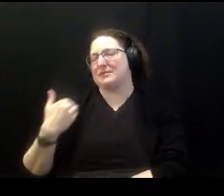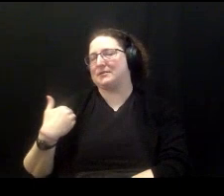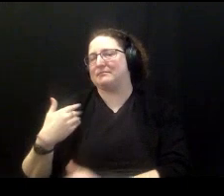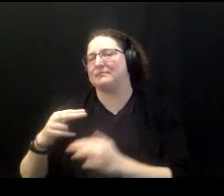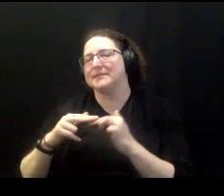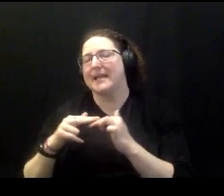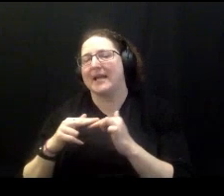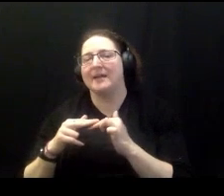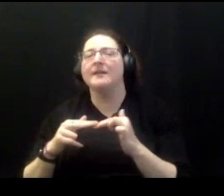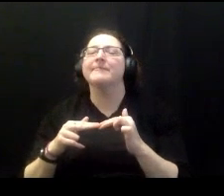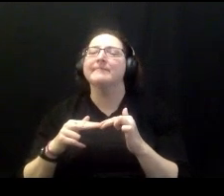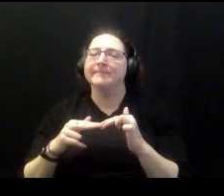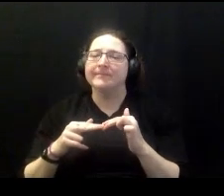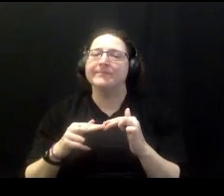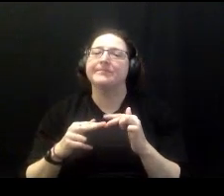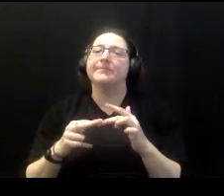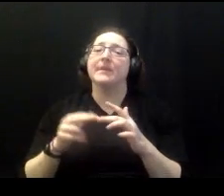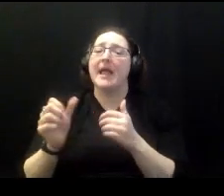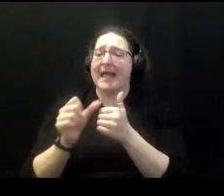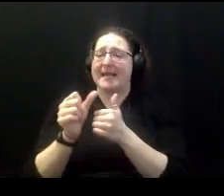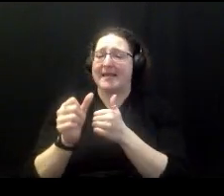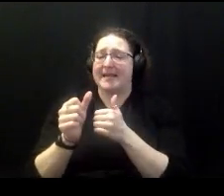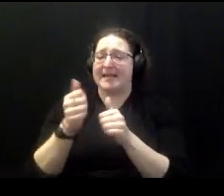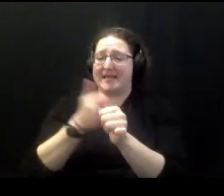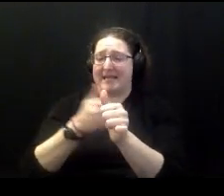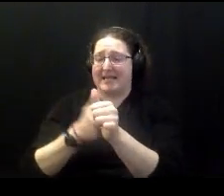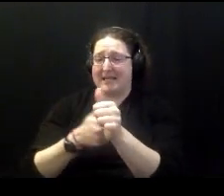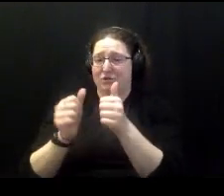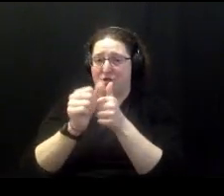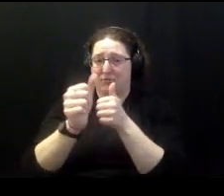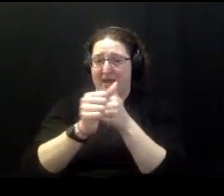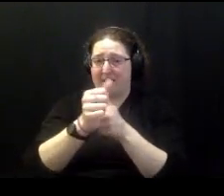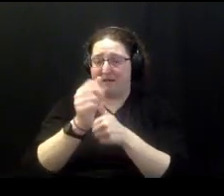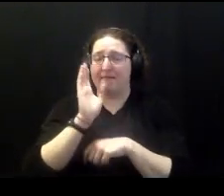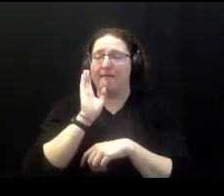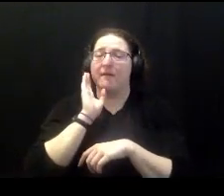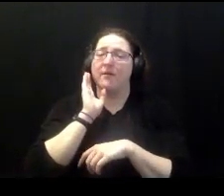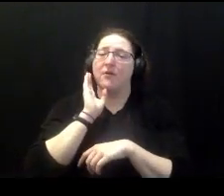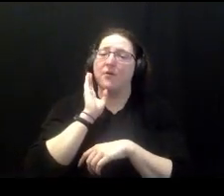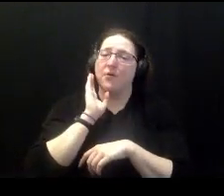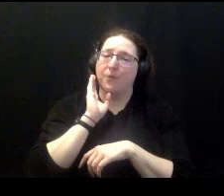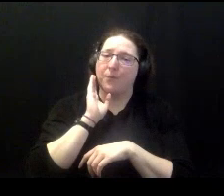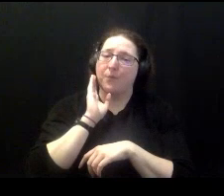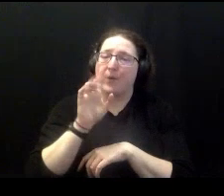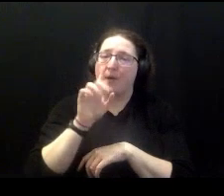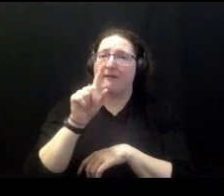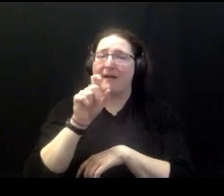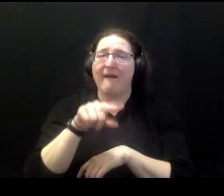respect to each threat and hazard on the list we're going to be asking you to consider